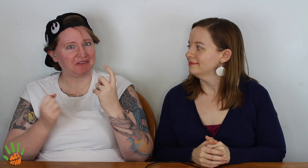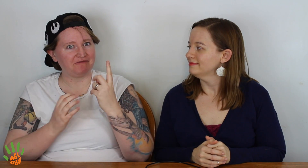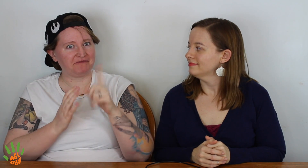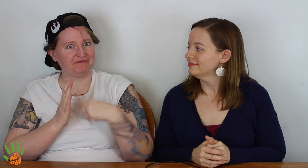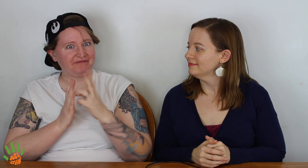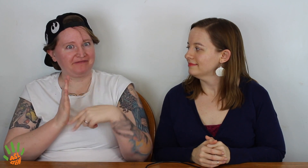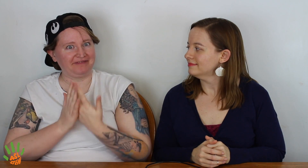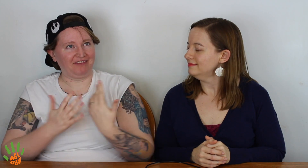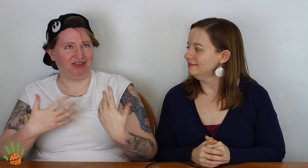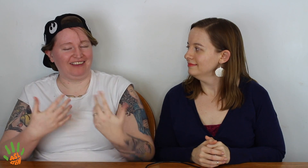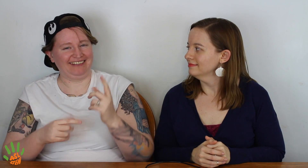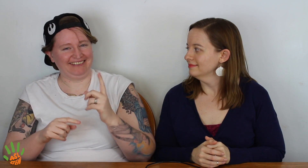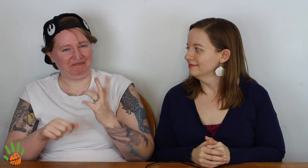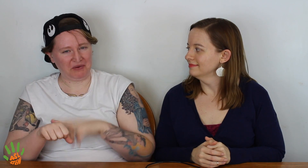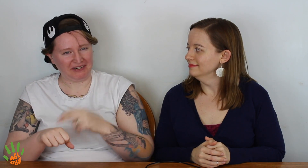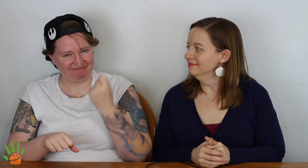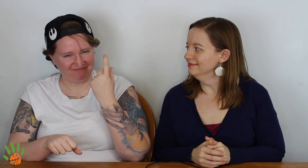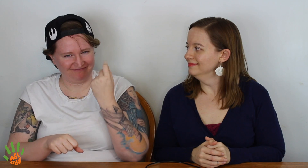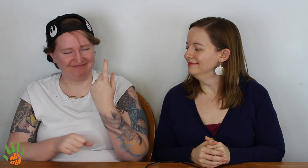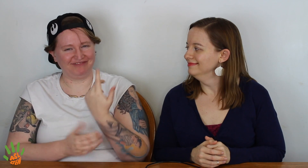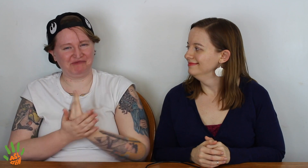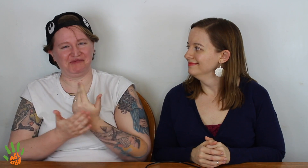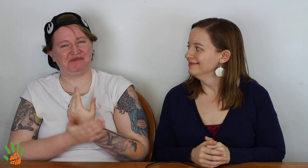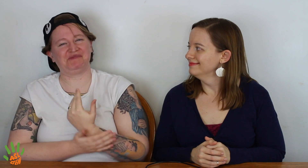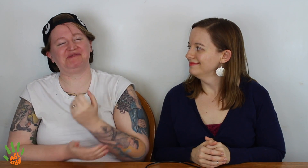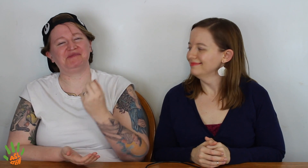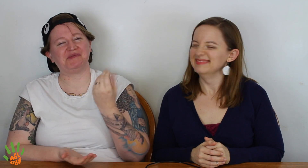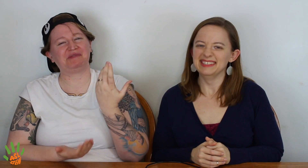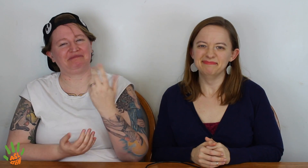You can't sign for a few hours of course because you're new at it.